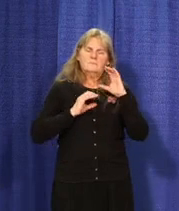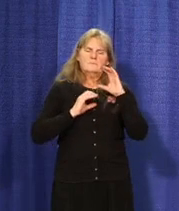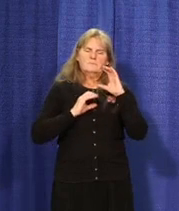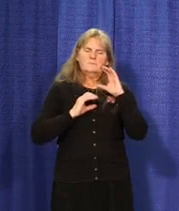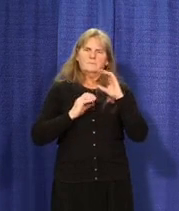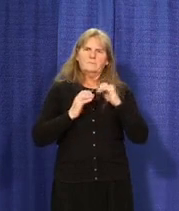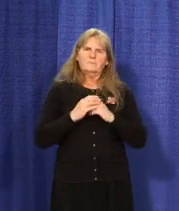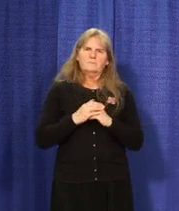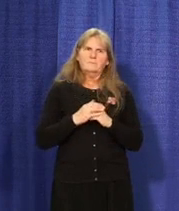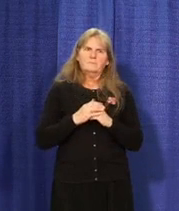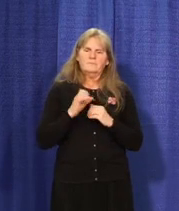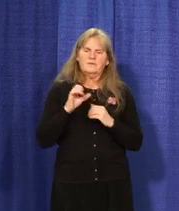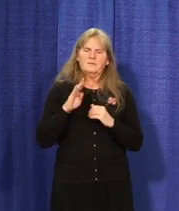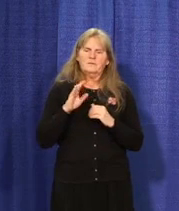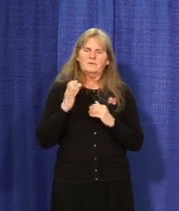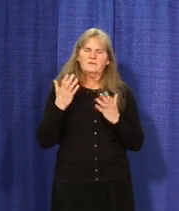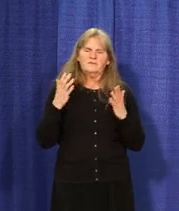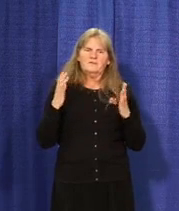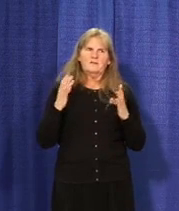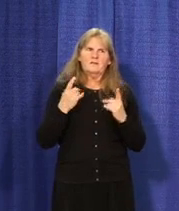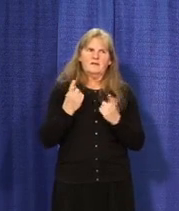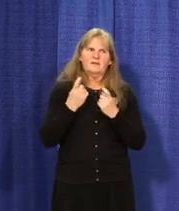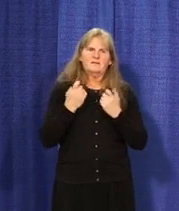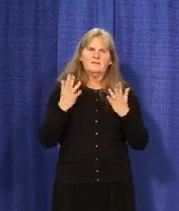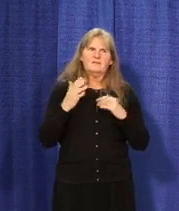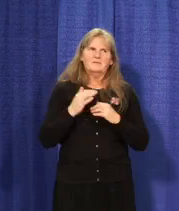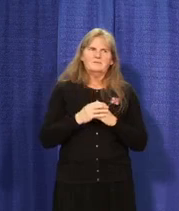I have already asked my question. Pat: Sorry, I am looking